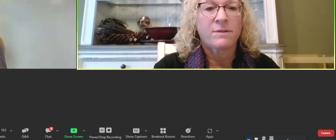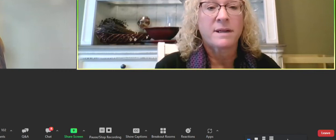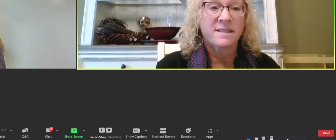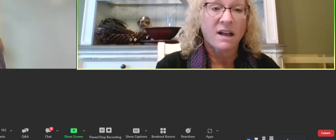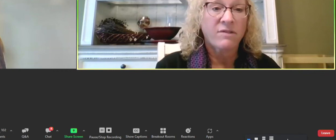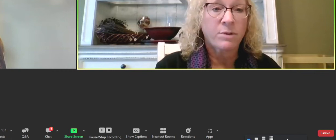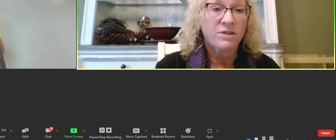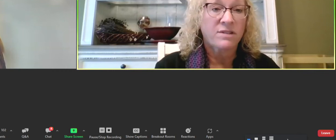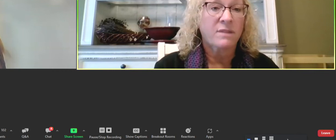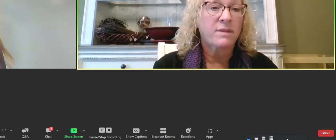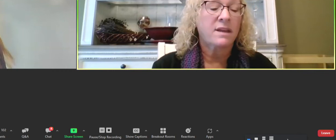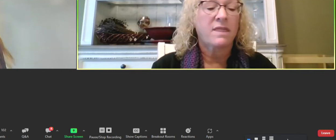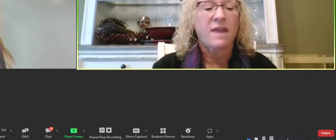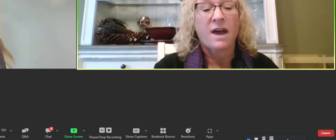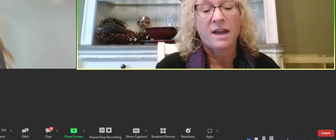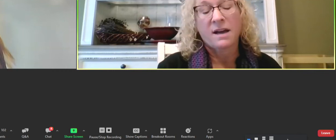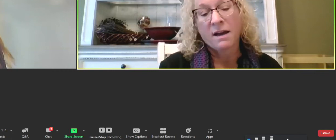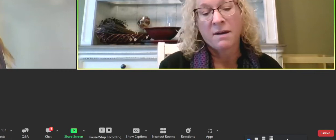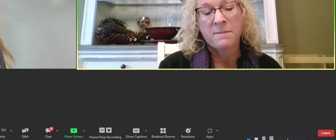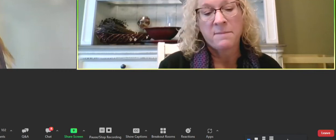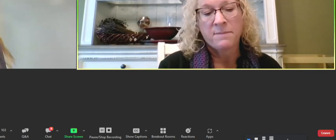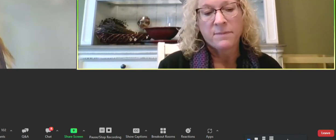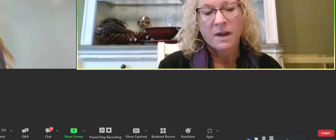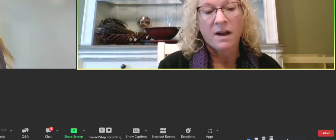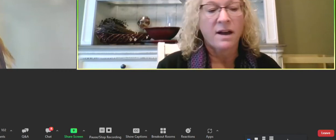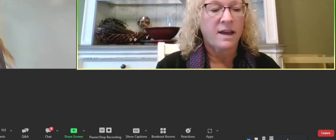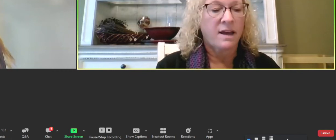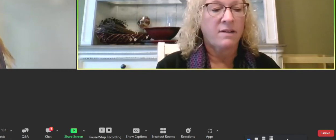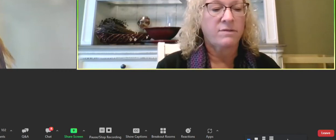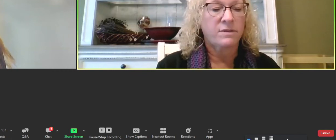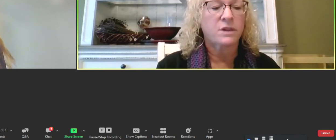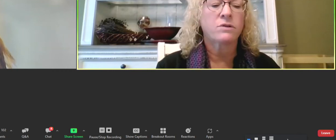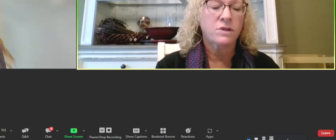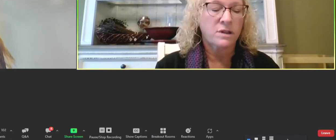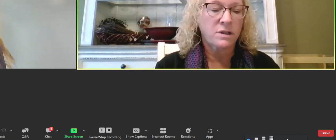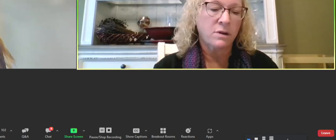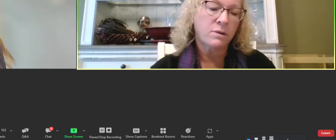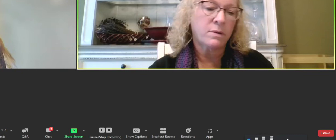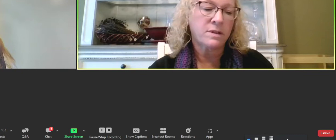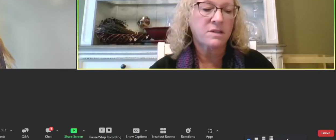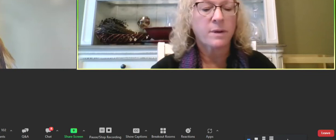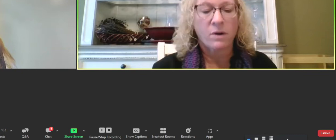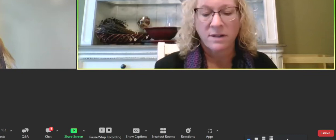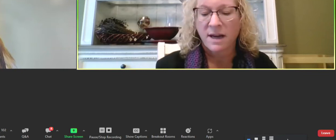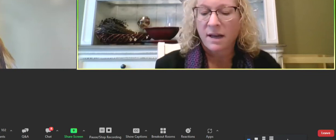for myself, which is something that I have learned to do since my heart attack